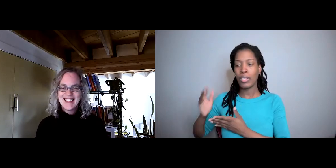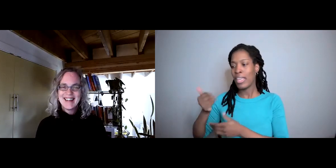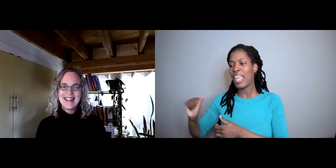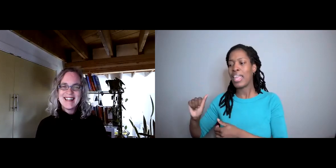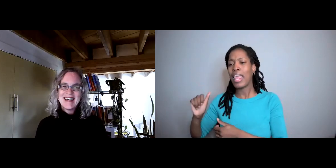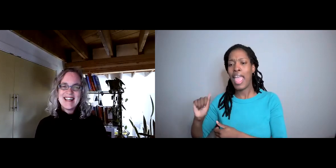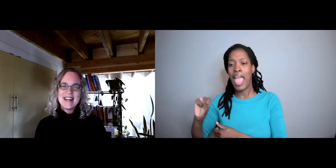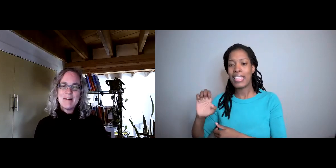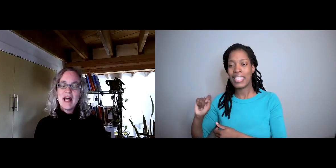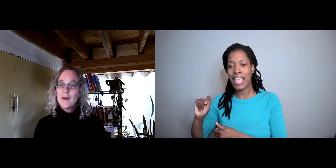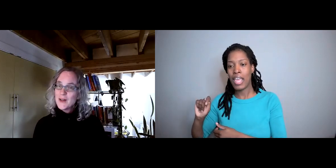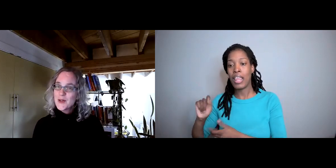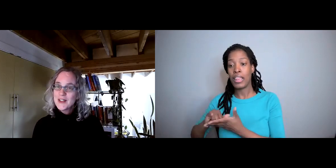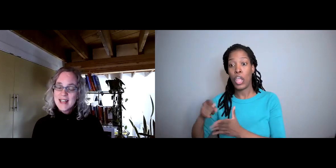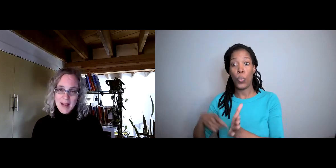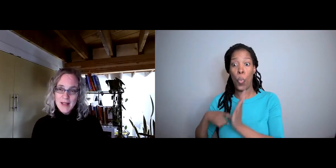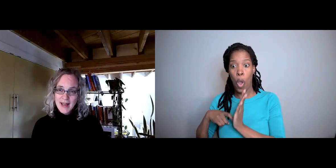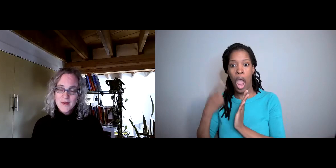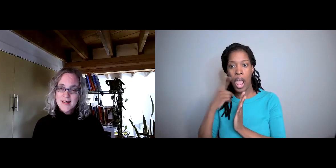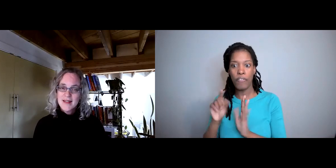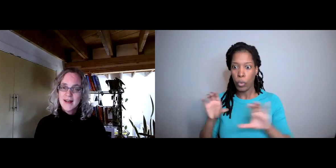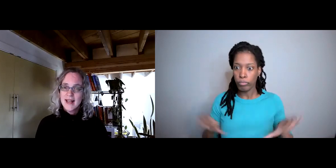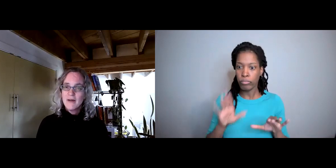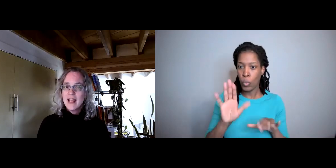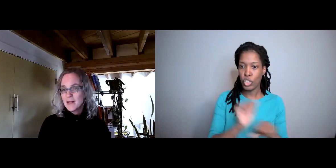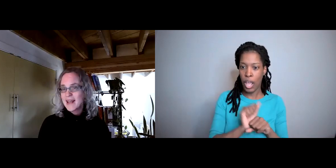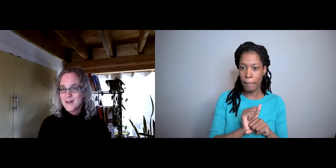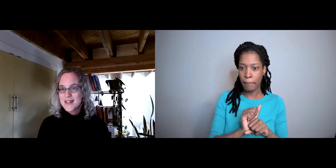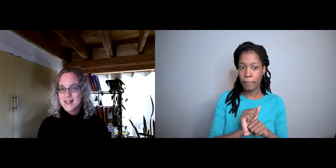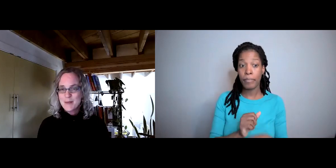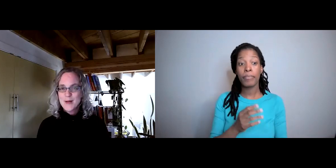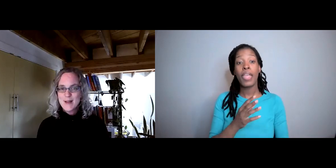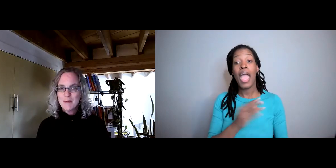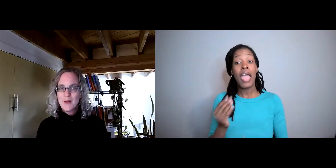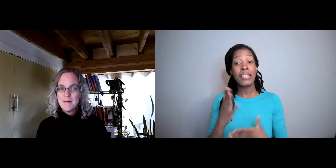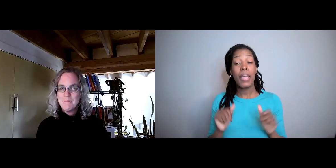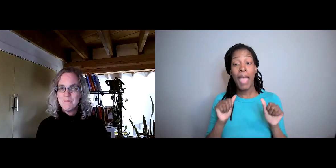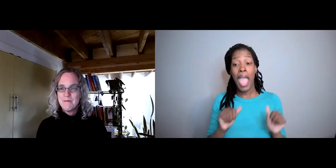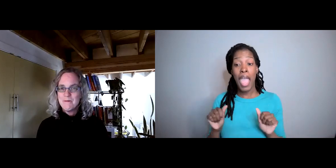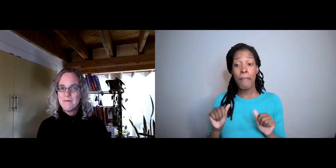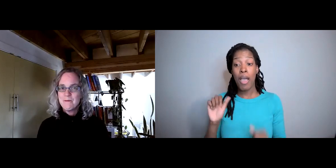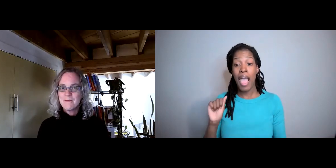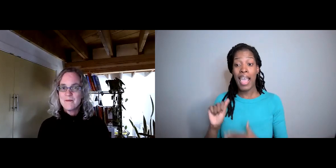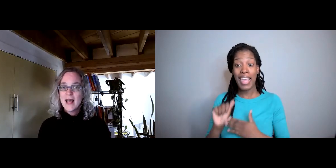And we also looked at ABLE accounts, and how ABLE accounts can support self employment.